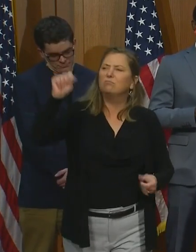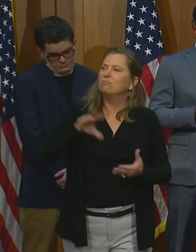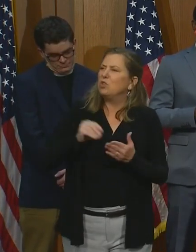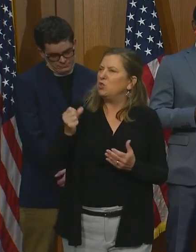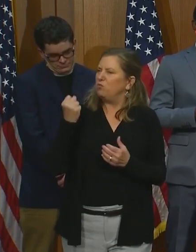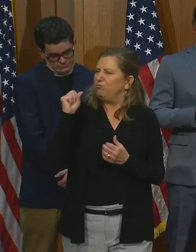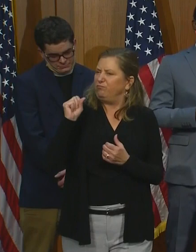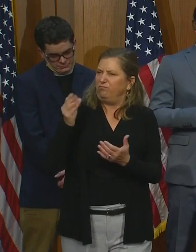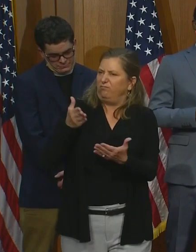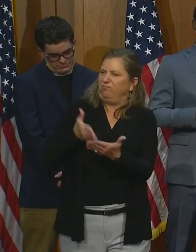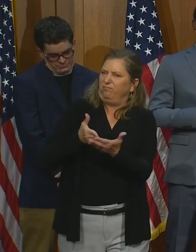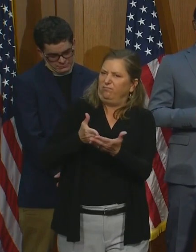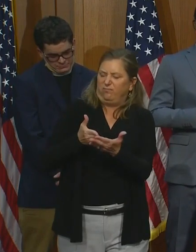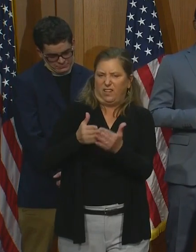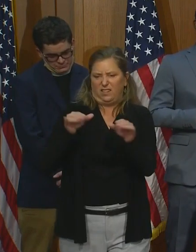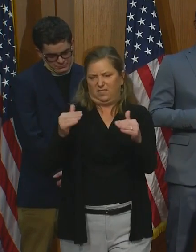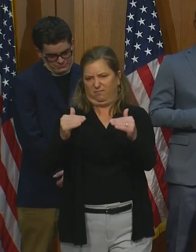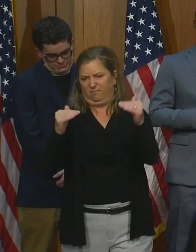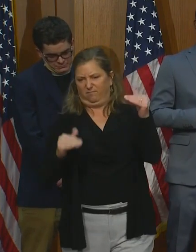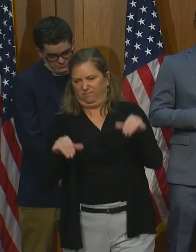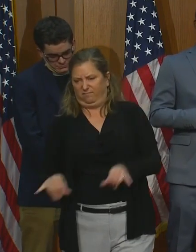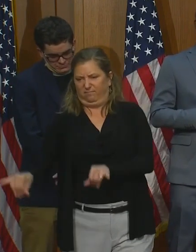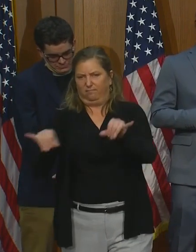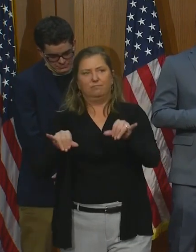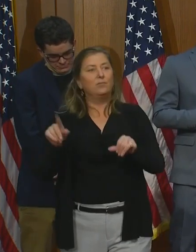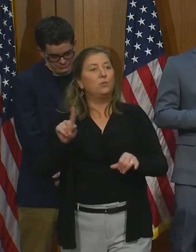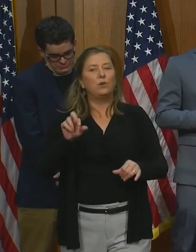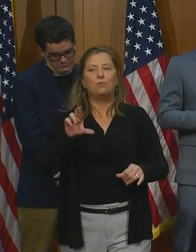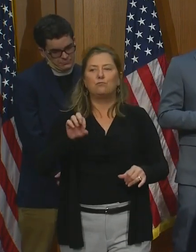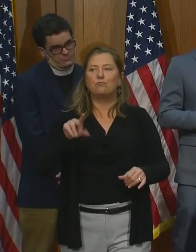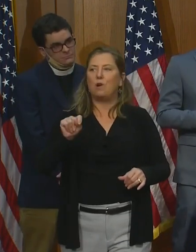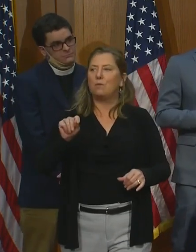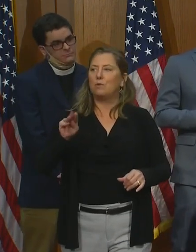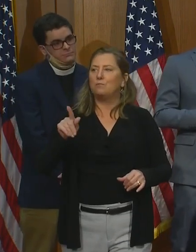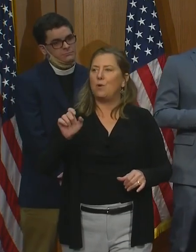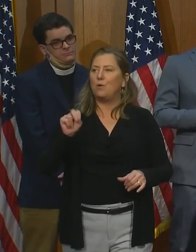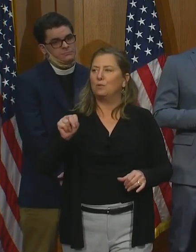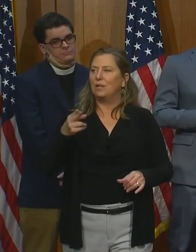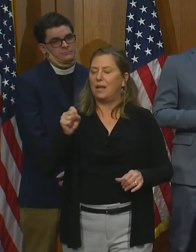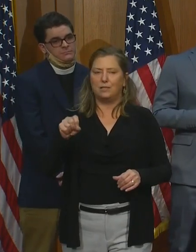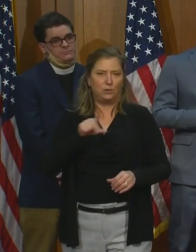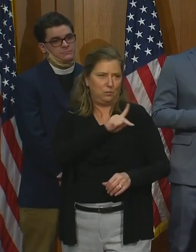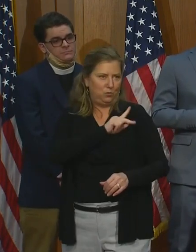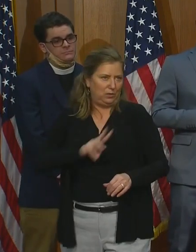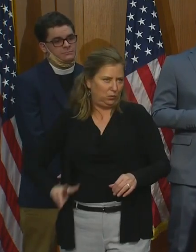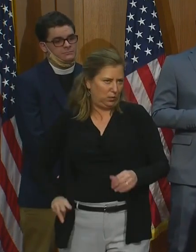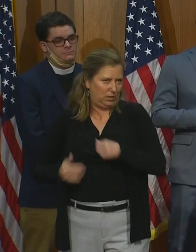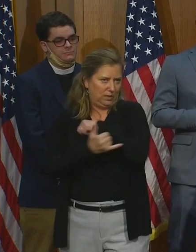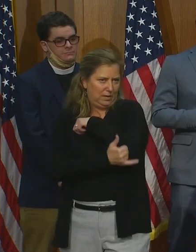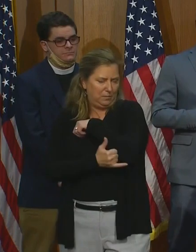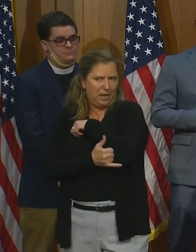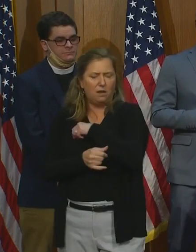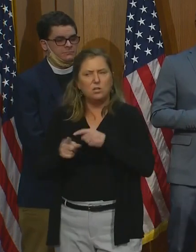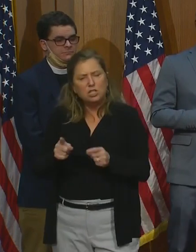LED A PROTEST A STUDENT STRIKE AGAINST SUB STANDARD CONDITIONS